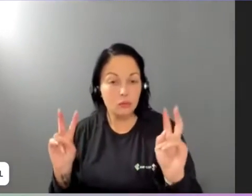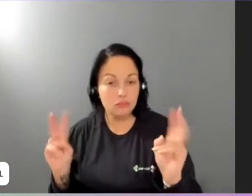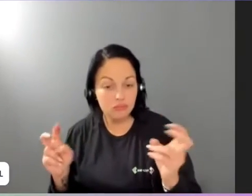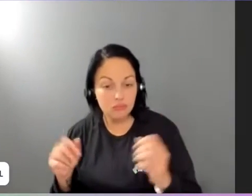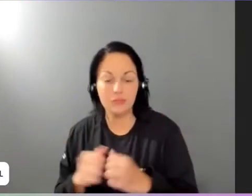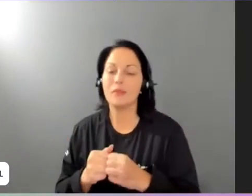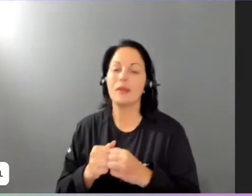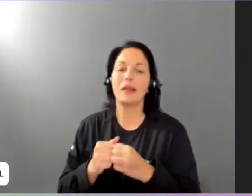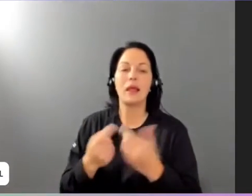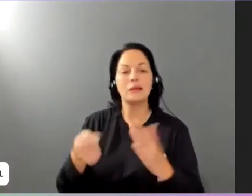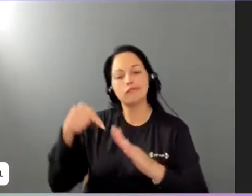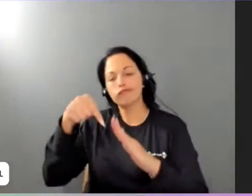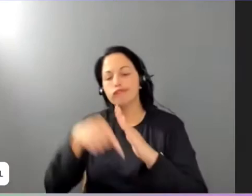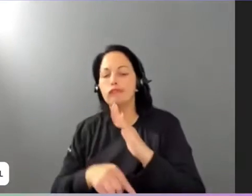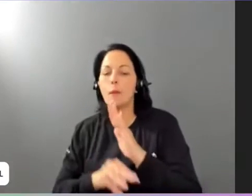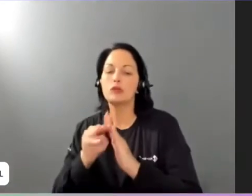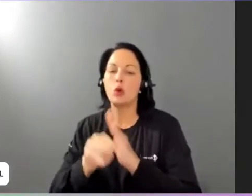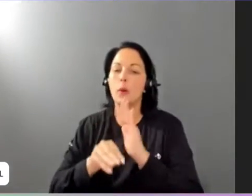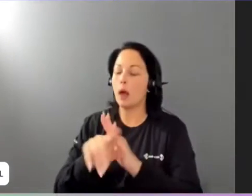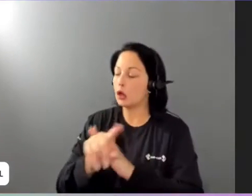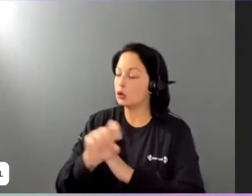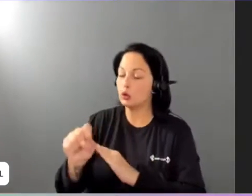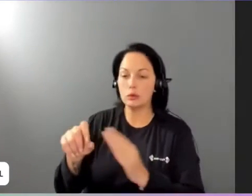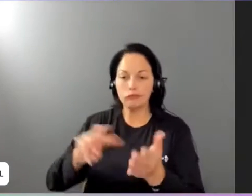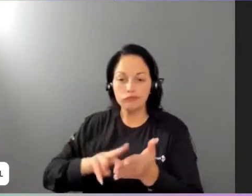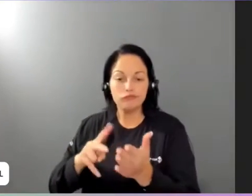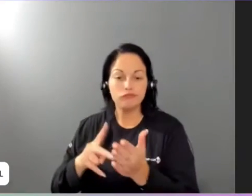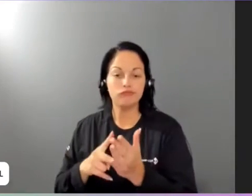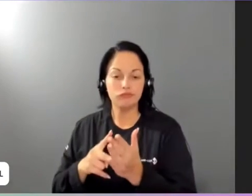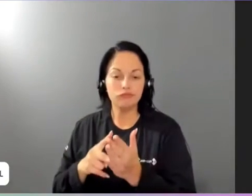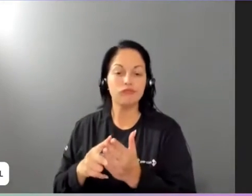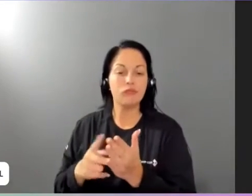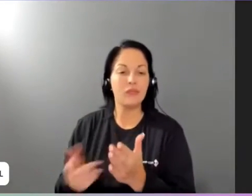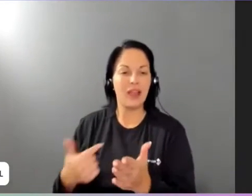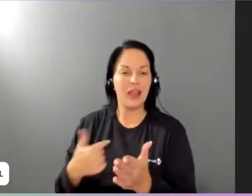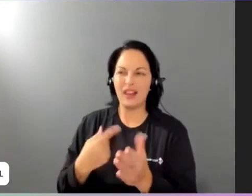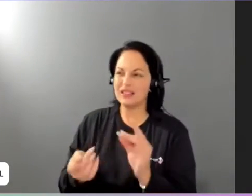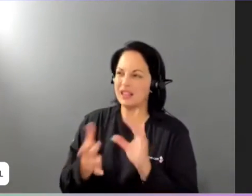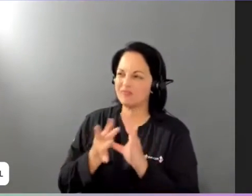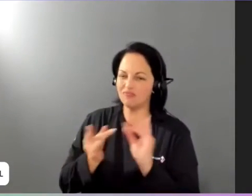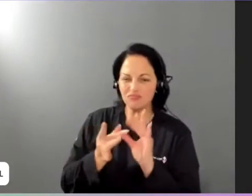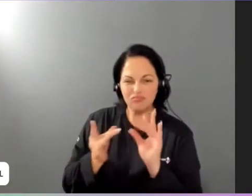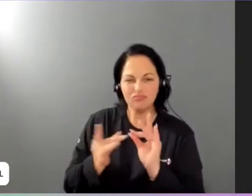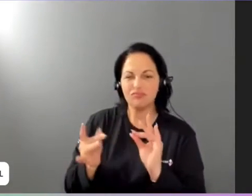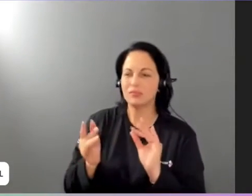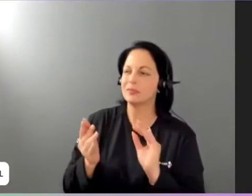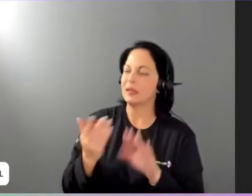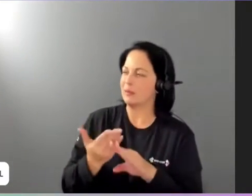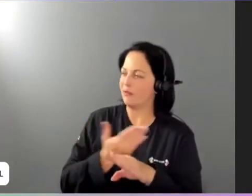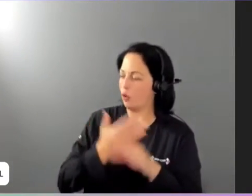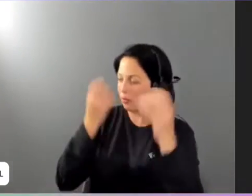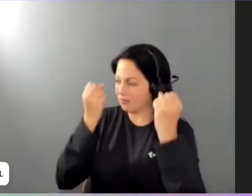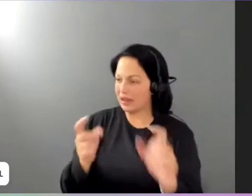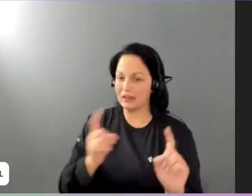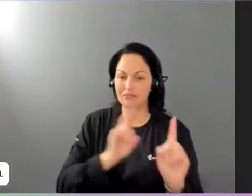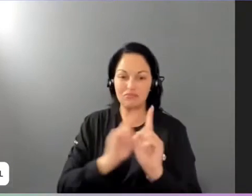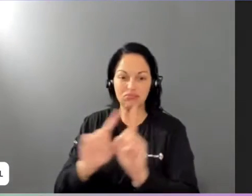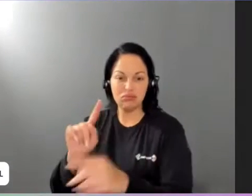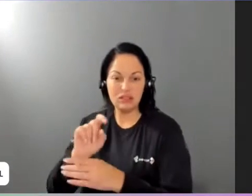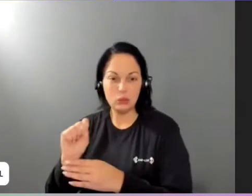more, but maybe we can start talking a little bit Jonathan, about the what. And started digging into maturity model tools and what we mean